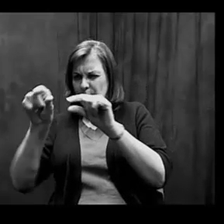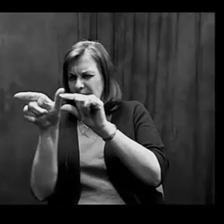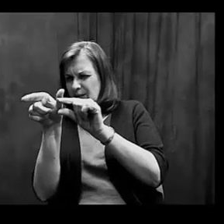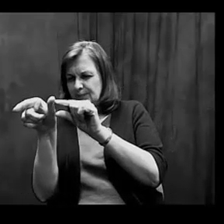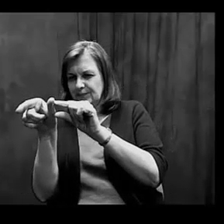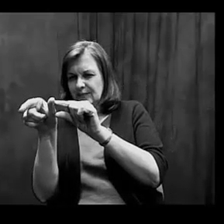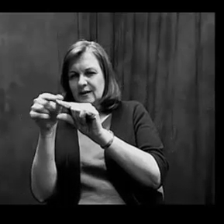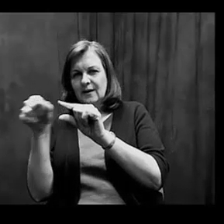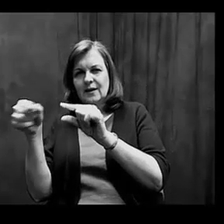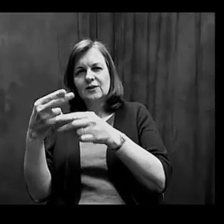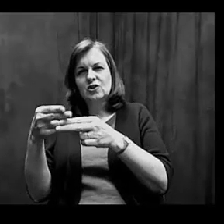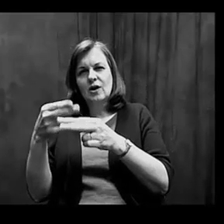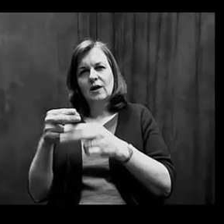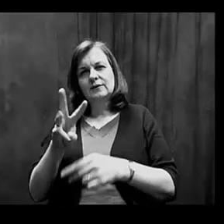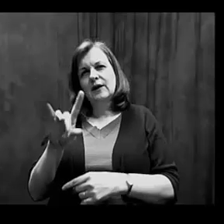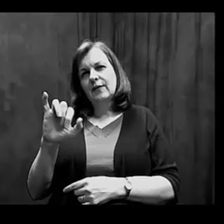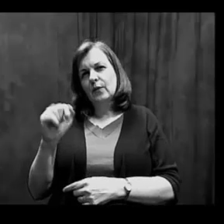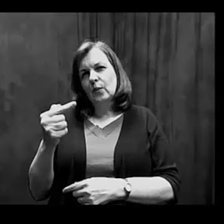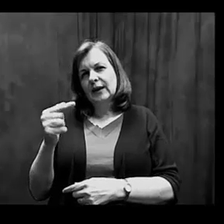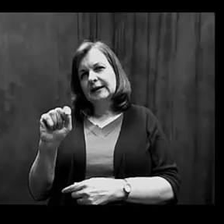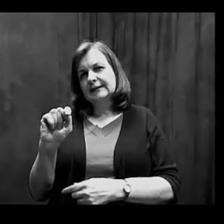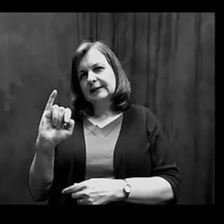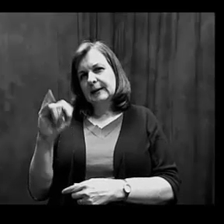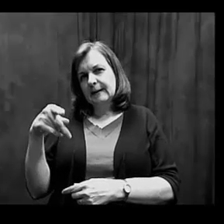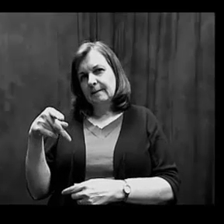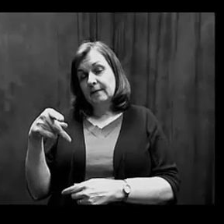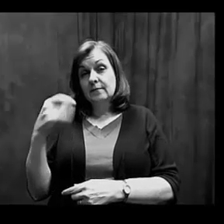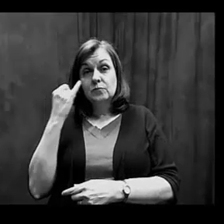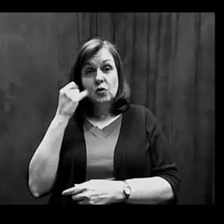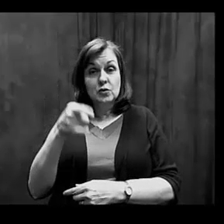known as the wing tip